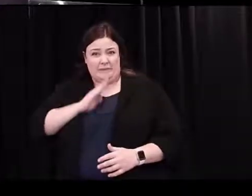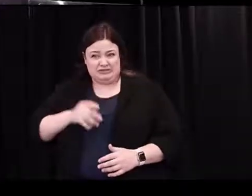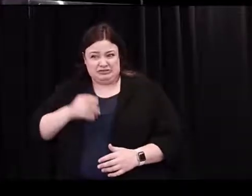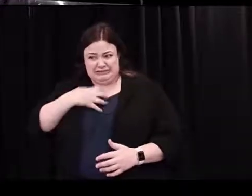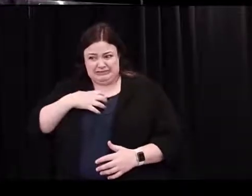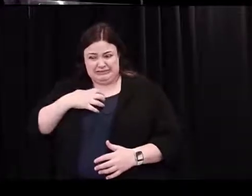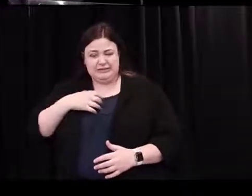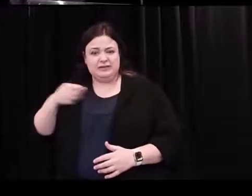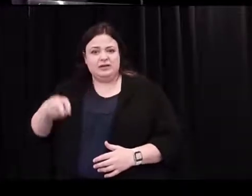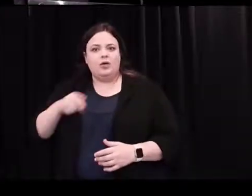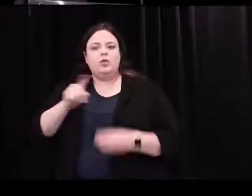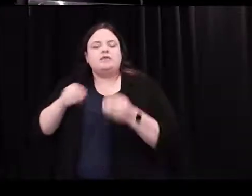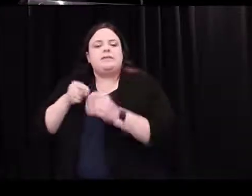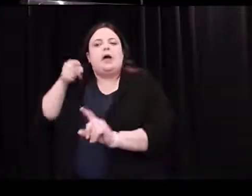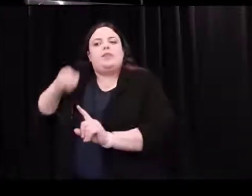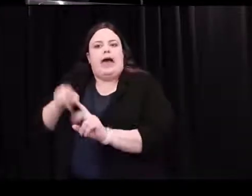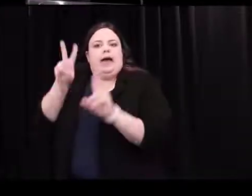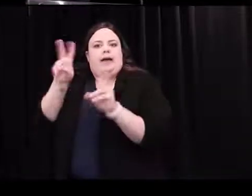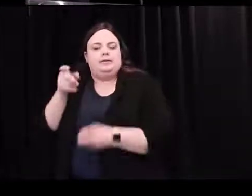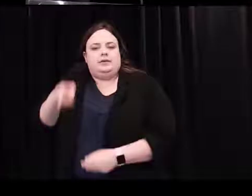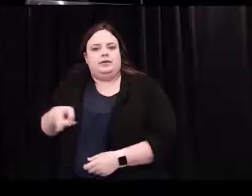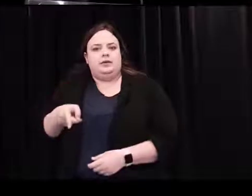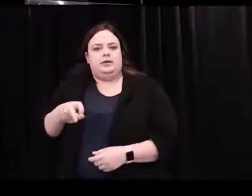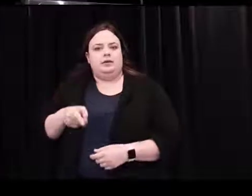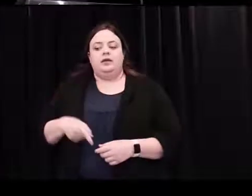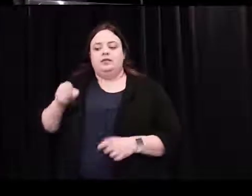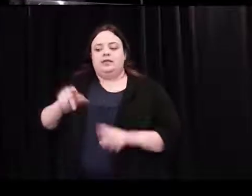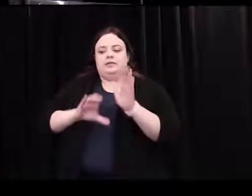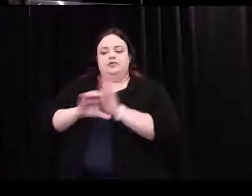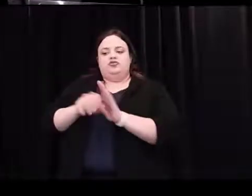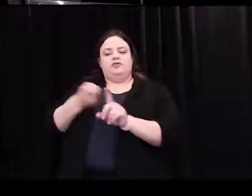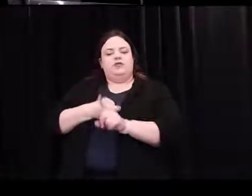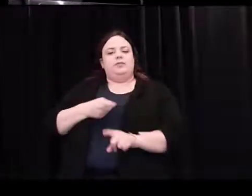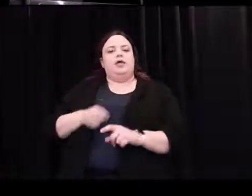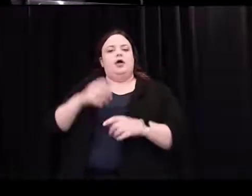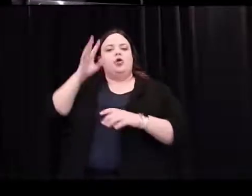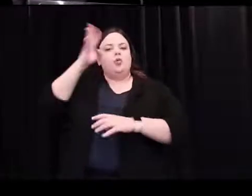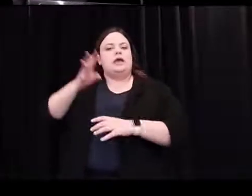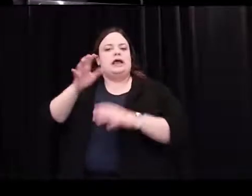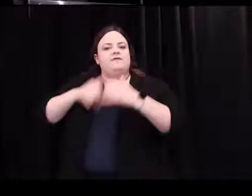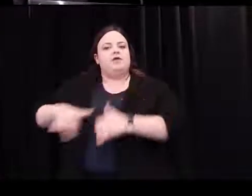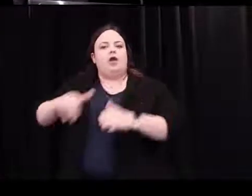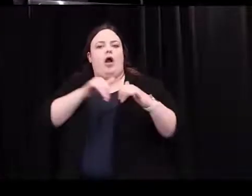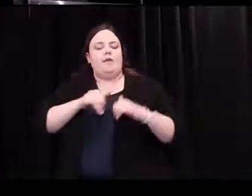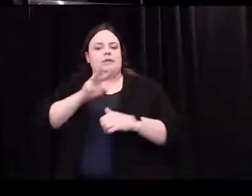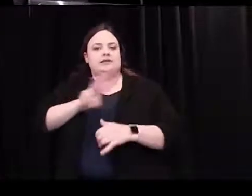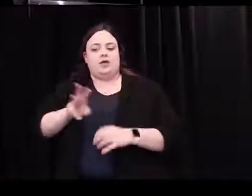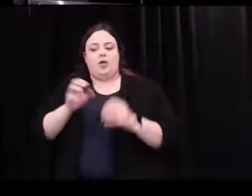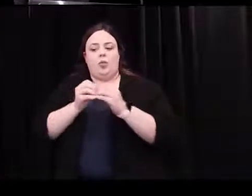picture is a picture I got from got from Creative Commons with the with the caption that we see on